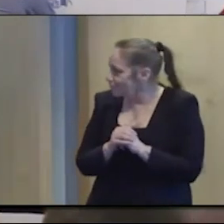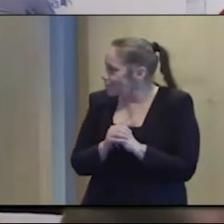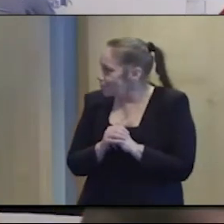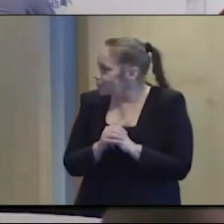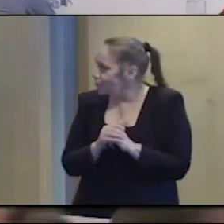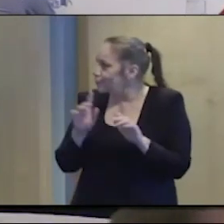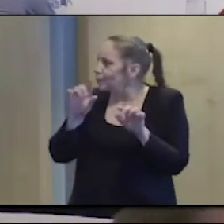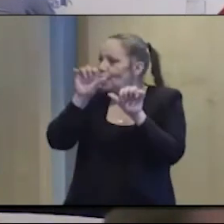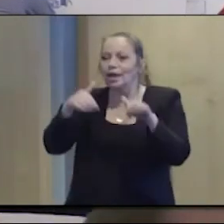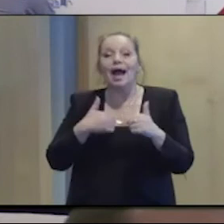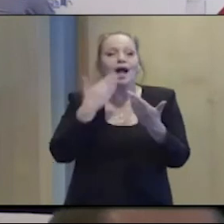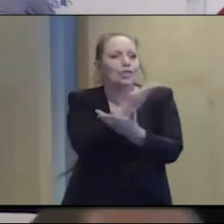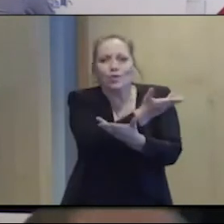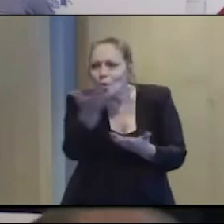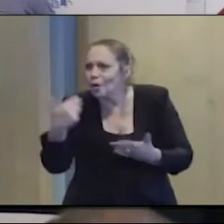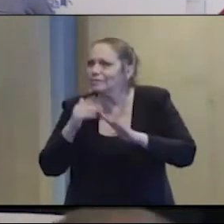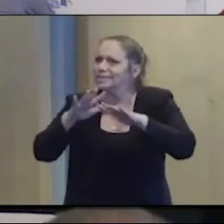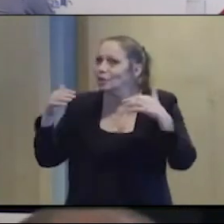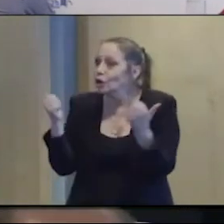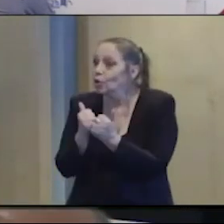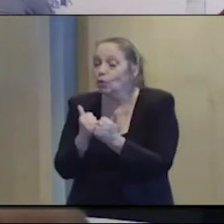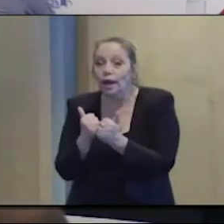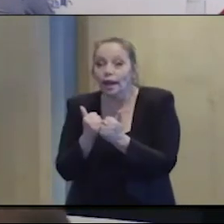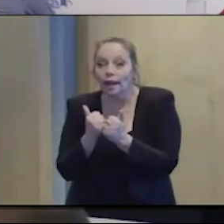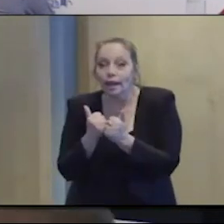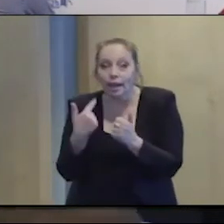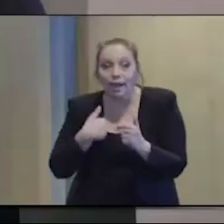Well I think all of us would agree that we didn't necessarily think that we'd hear about